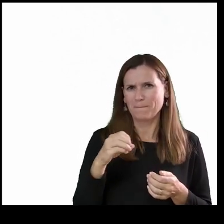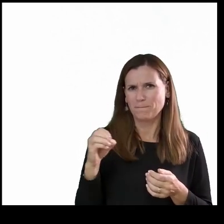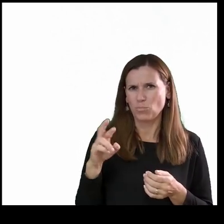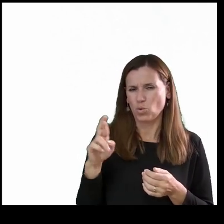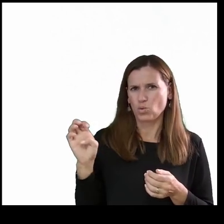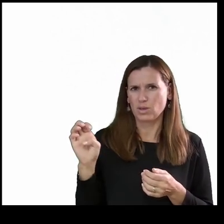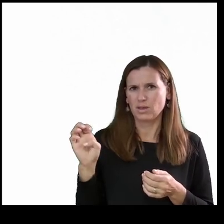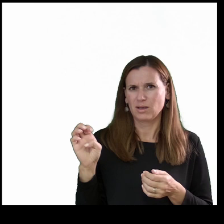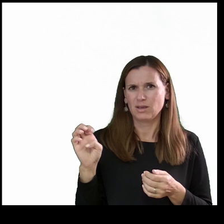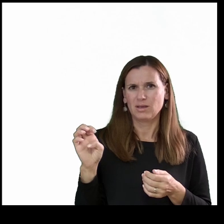productivity in education.